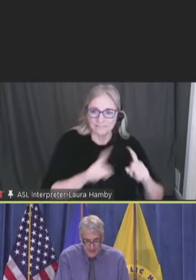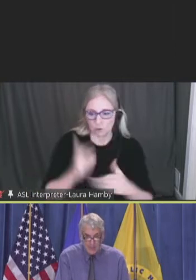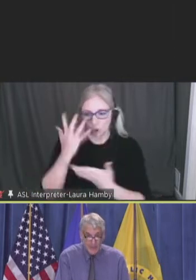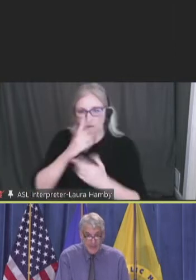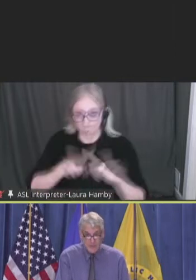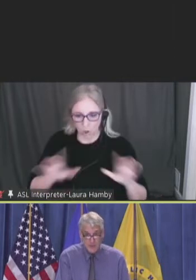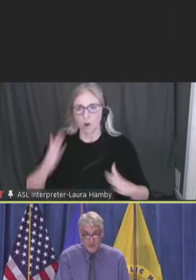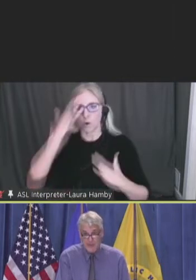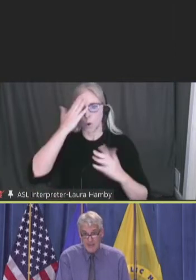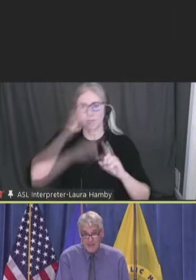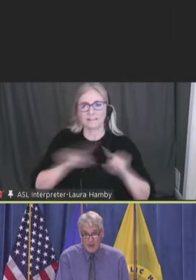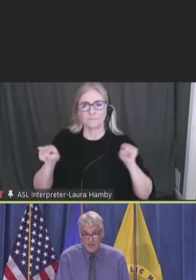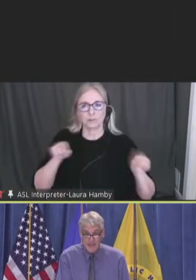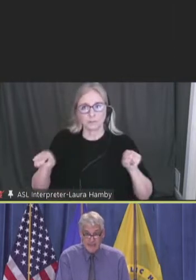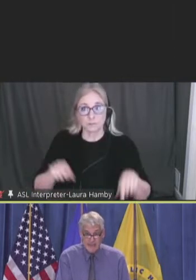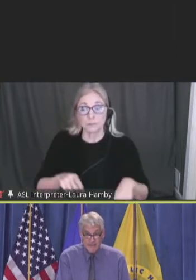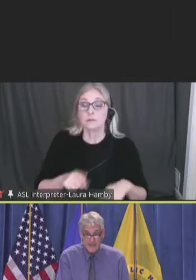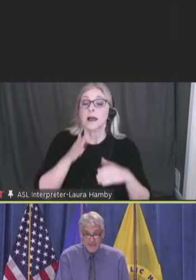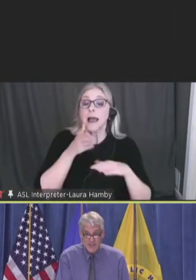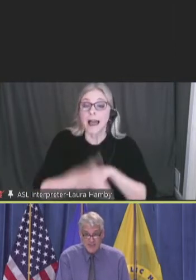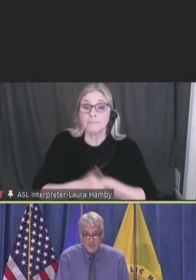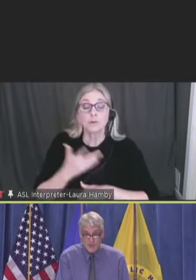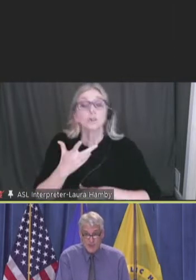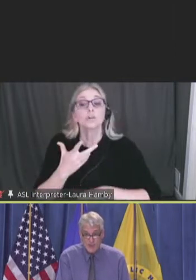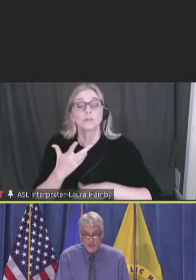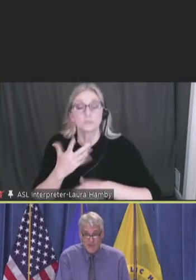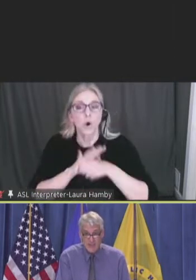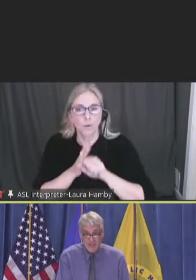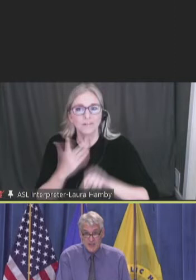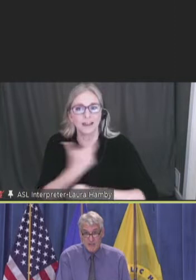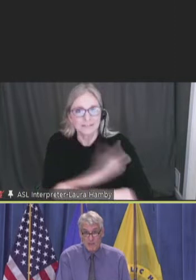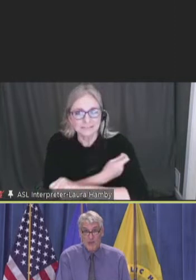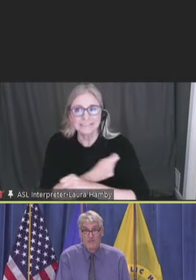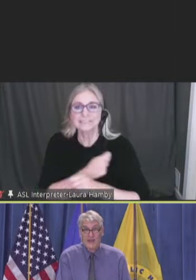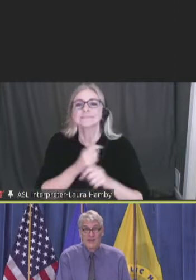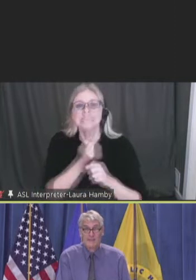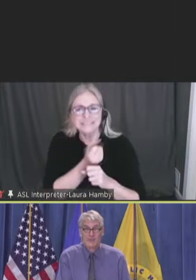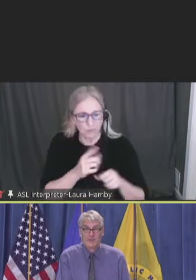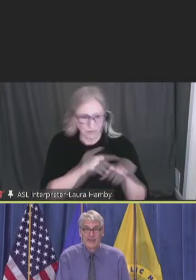Coming after the COVID-19 vaccine in which there were several lookalikes between cap